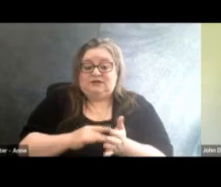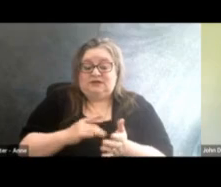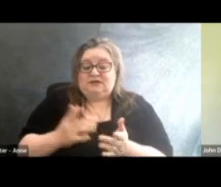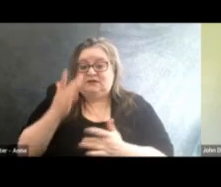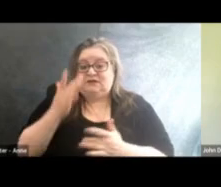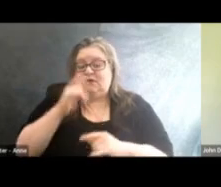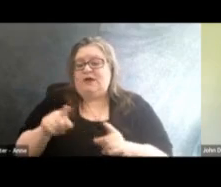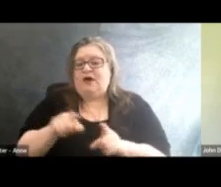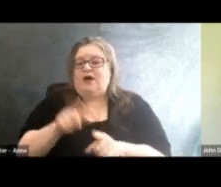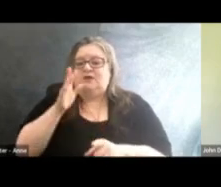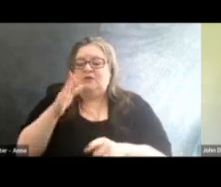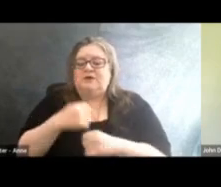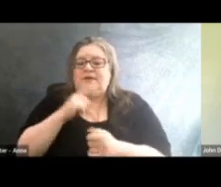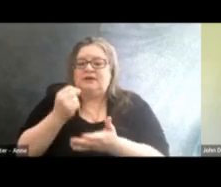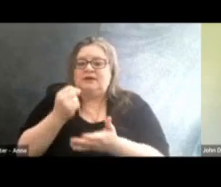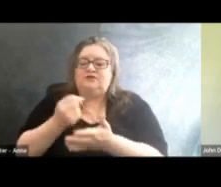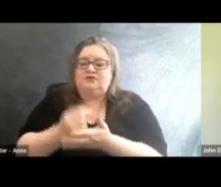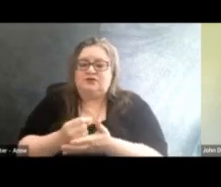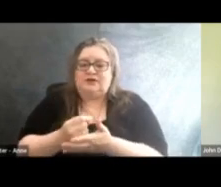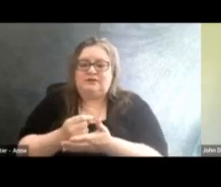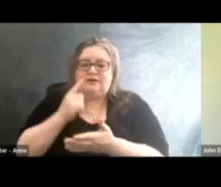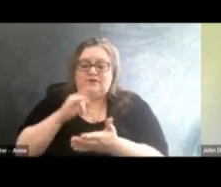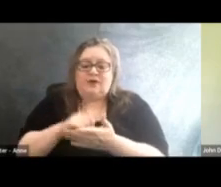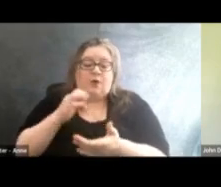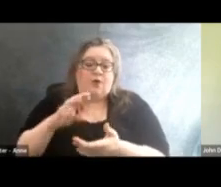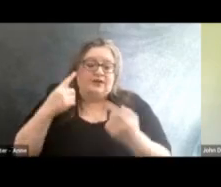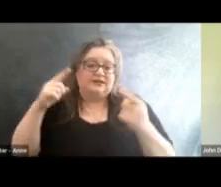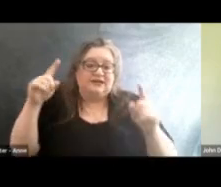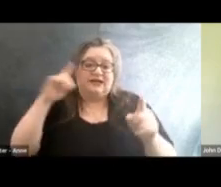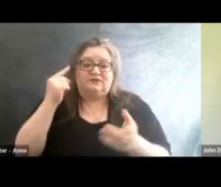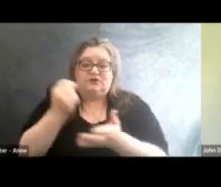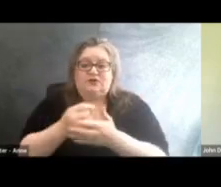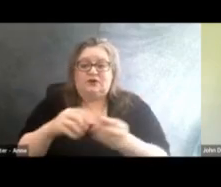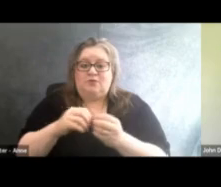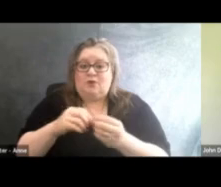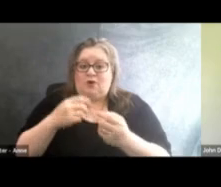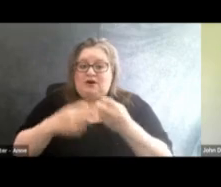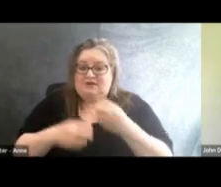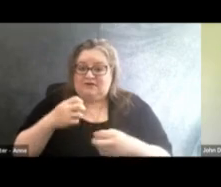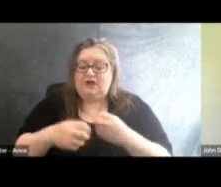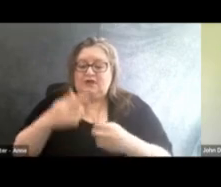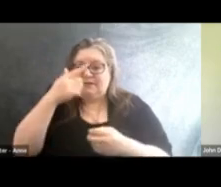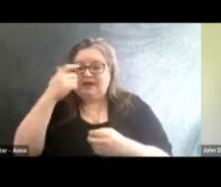then makes treatment for it, or the success of treatment for it, more difficult, because some of